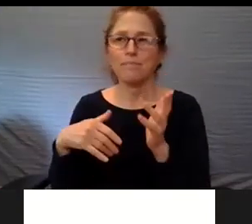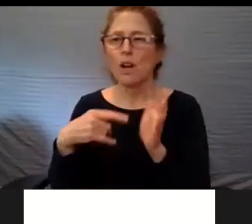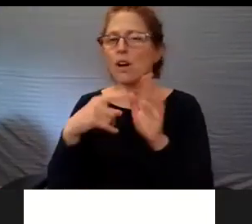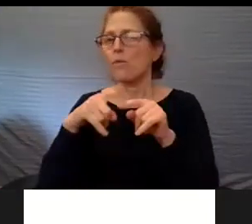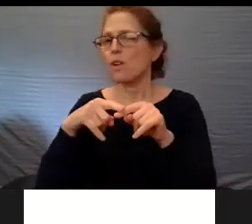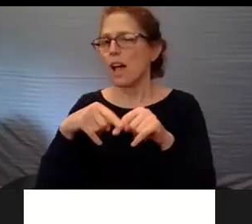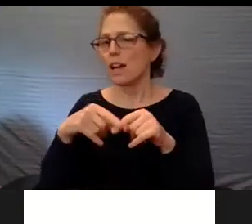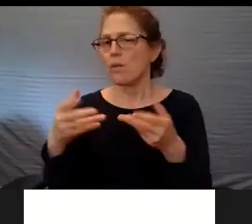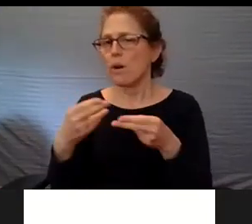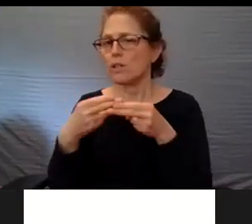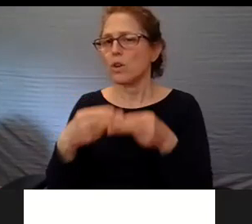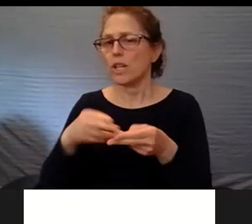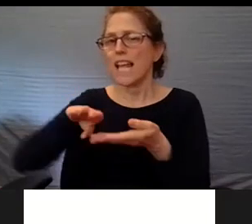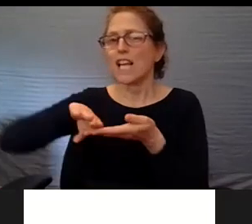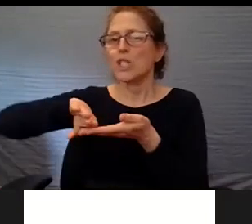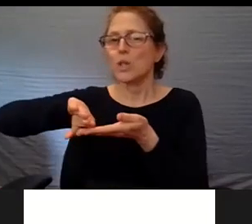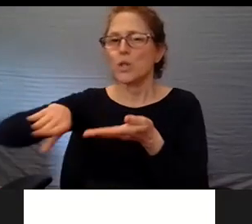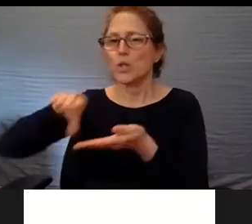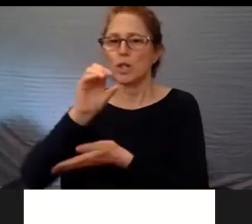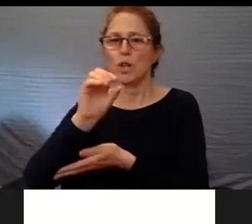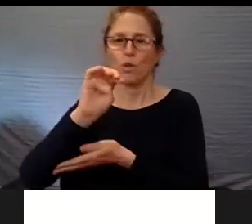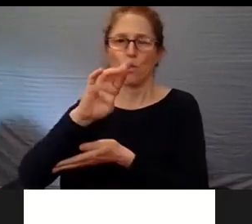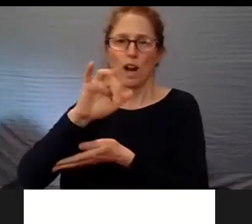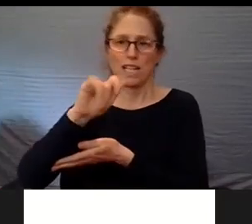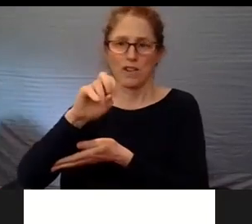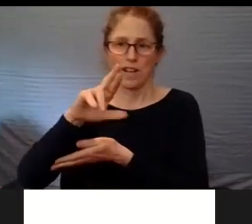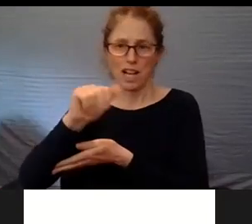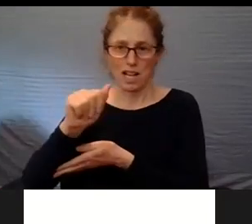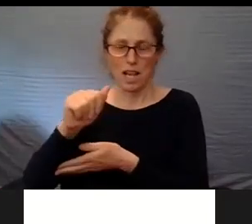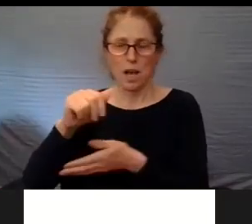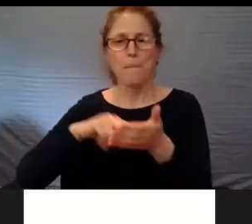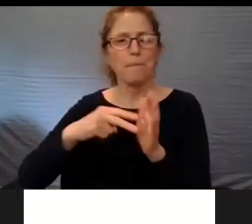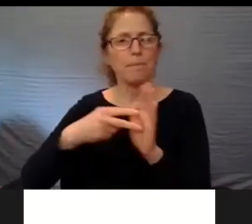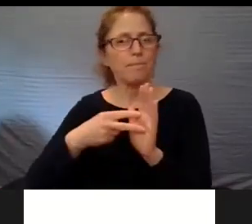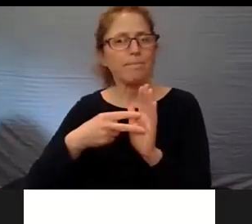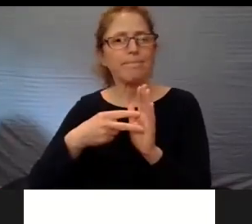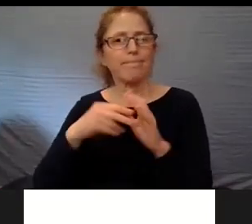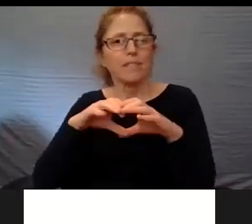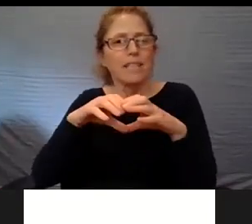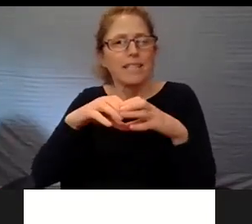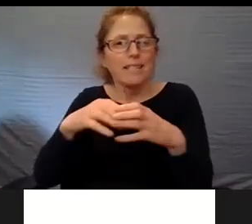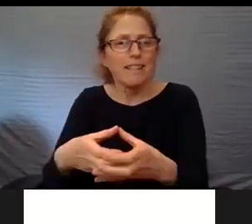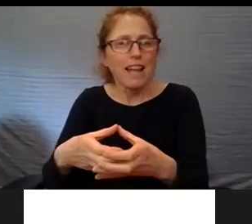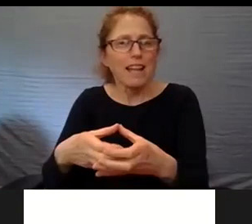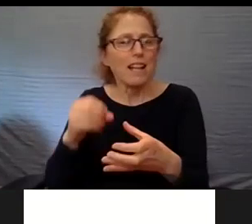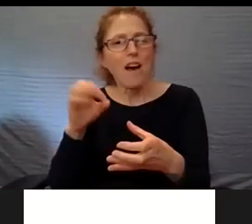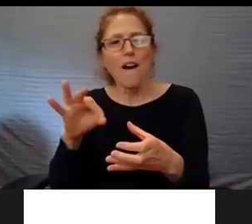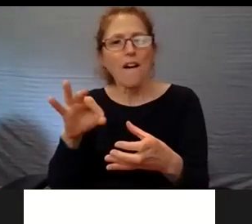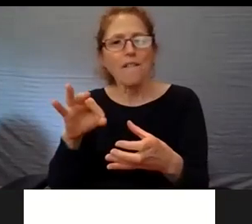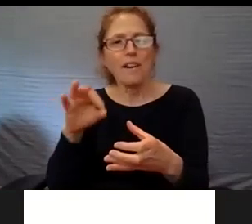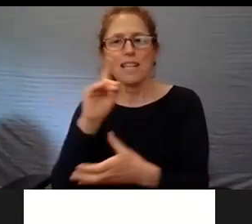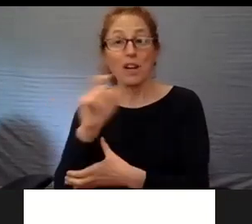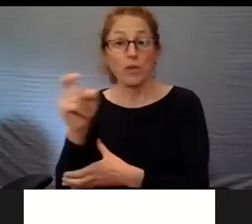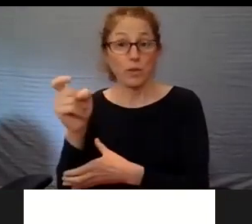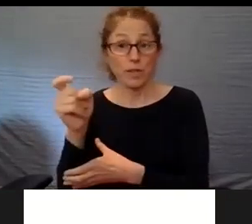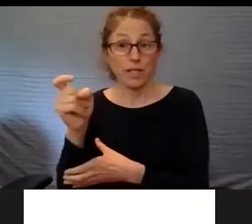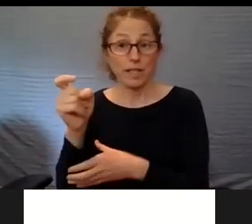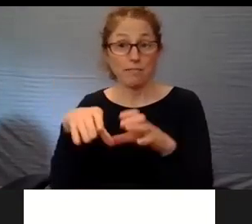called exclusion criteria, which means that it's a set of diagnoses that would exclude